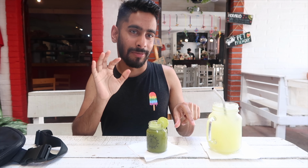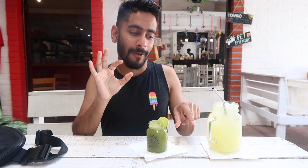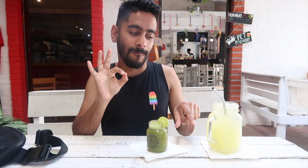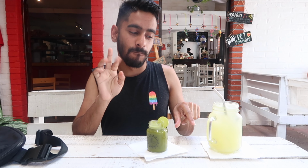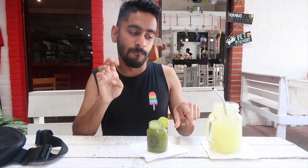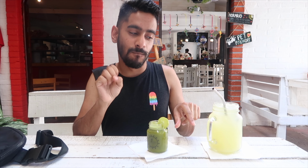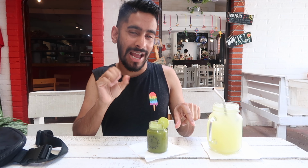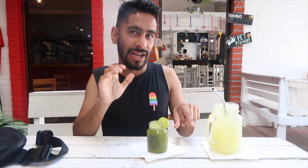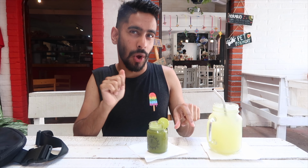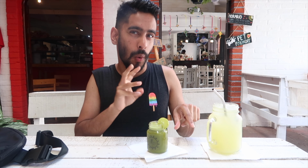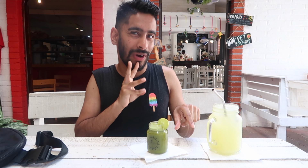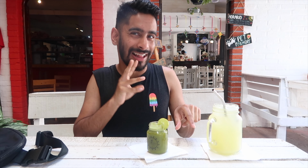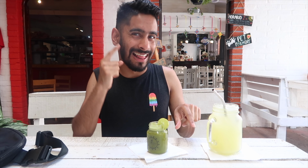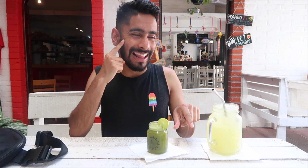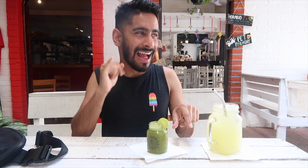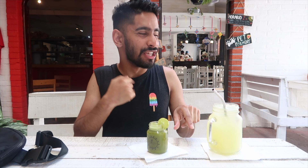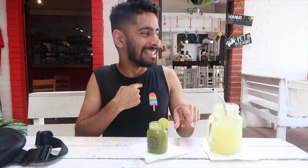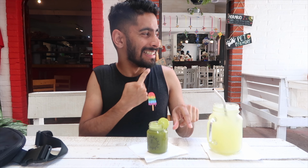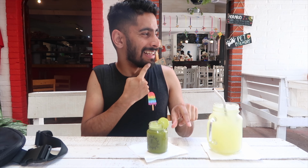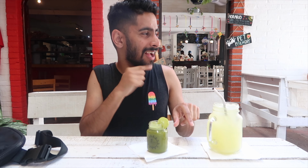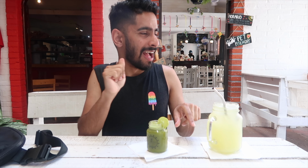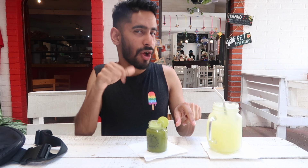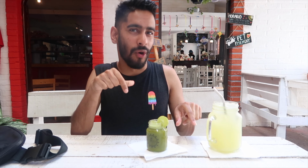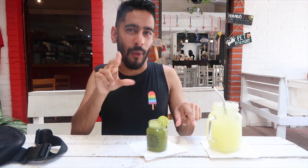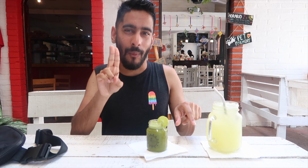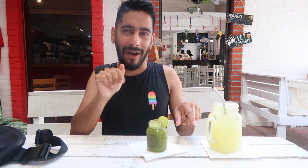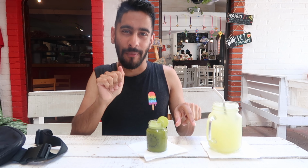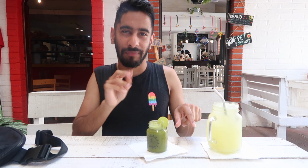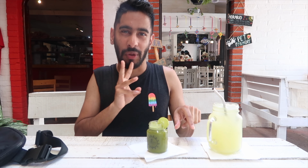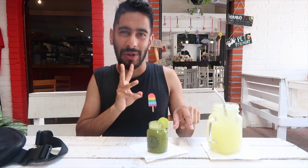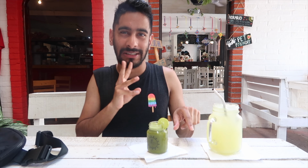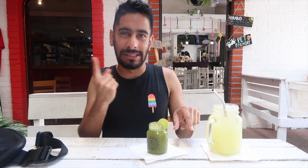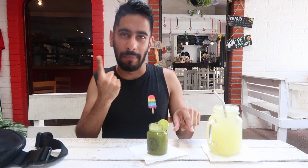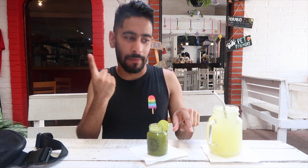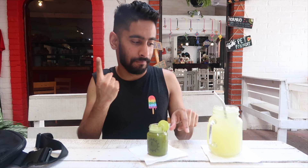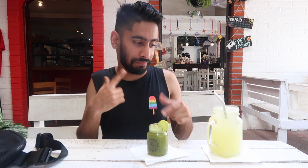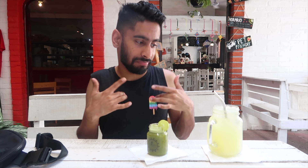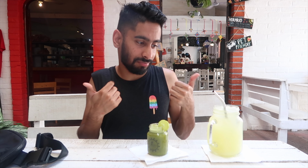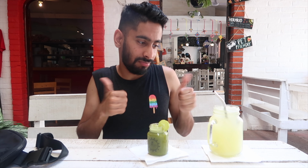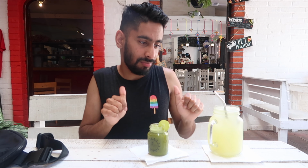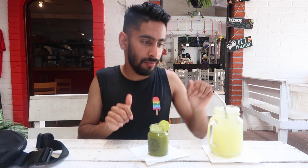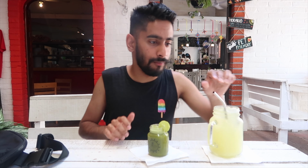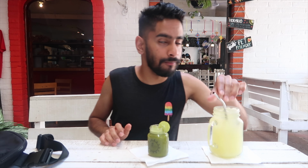Agua fresca, I think. I said agua water something. I am excited to try it.